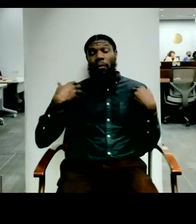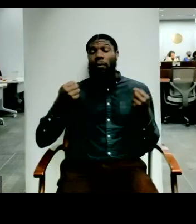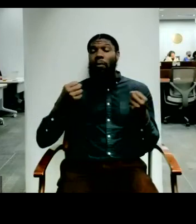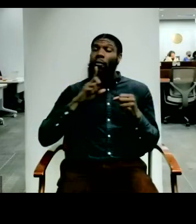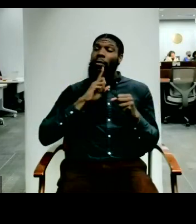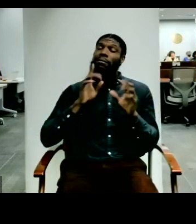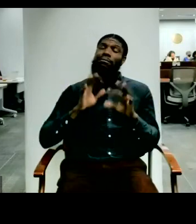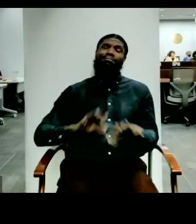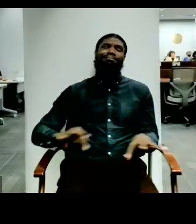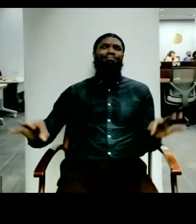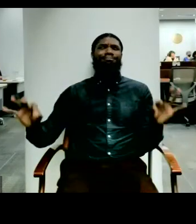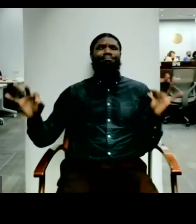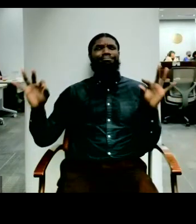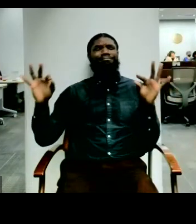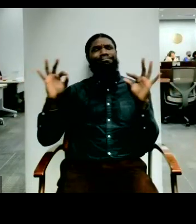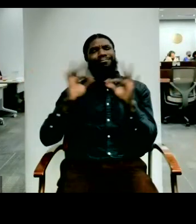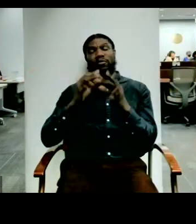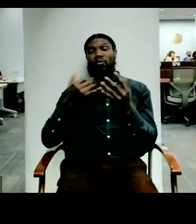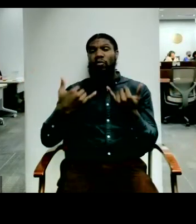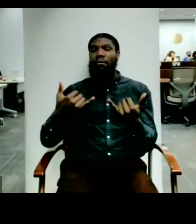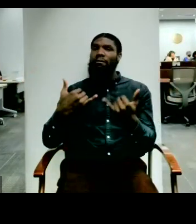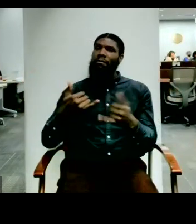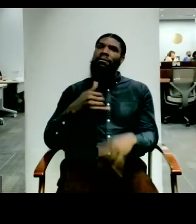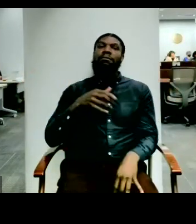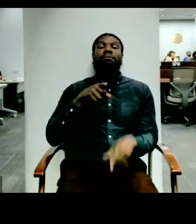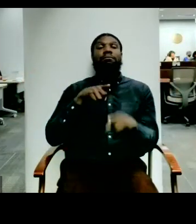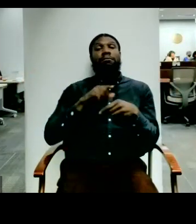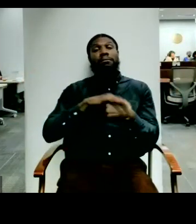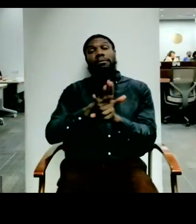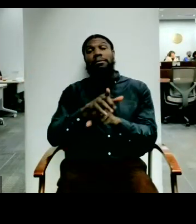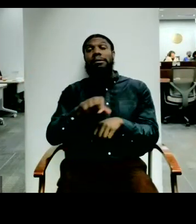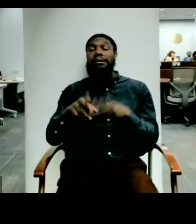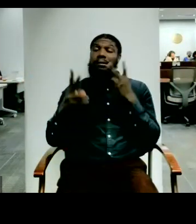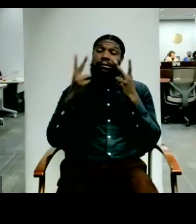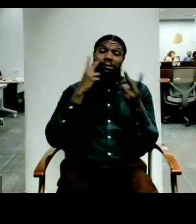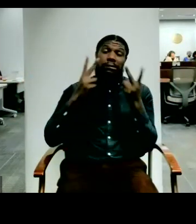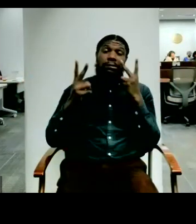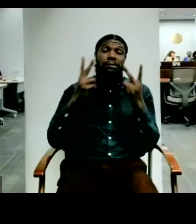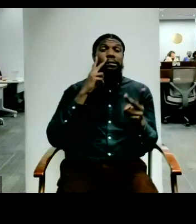These people have seen so much during the pandemic, they've been often overworked